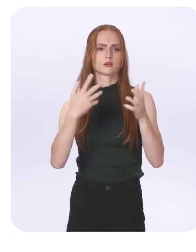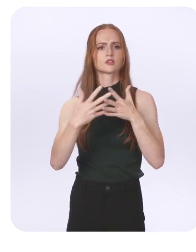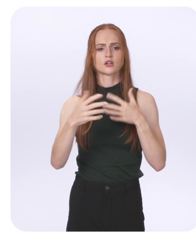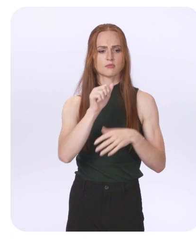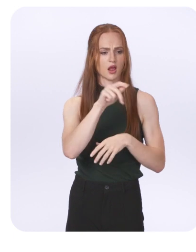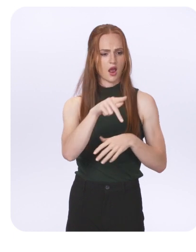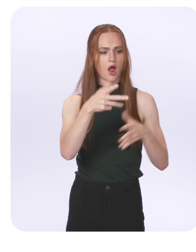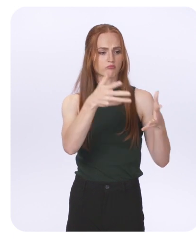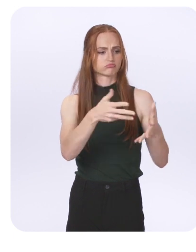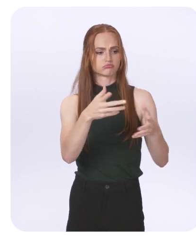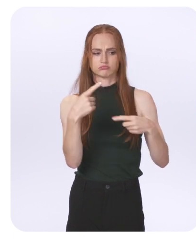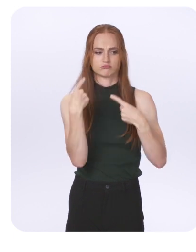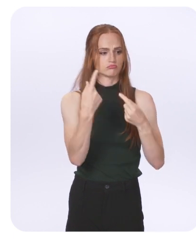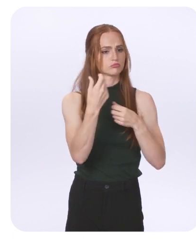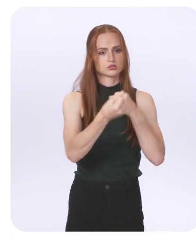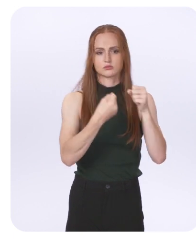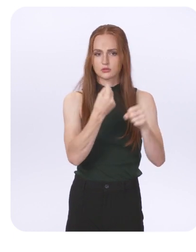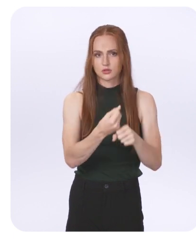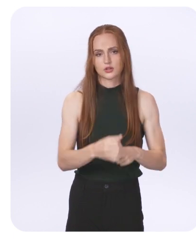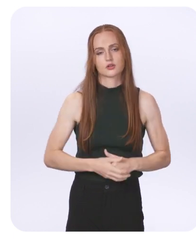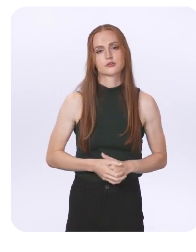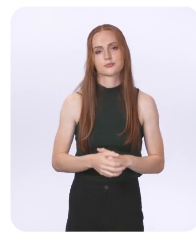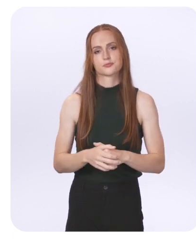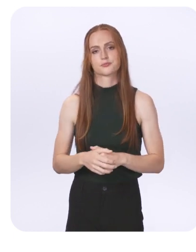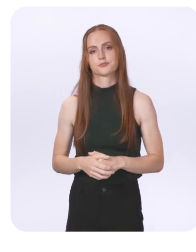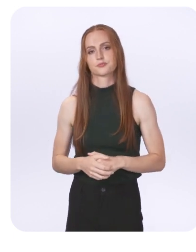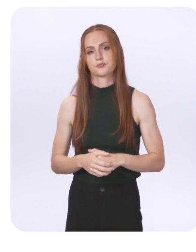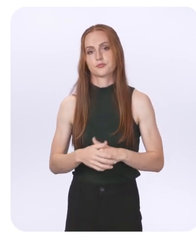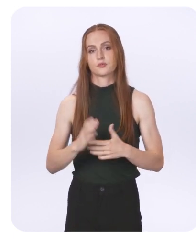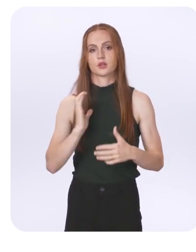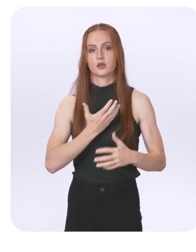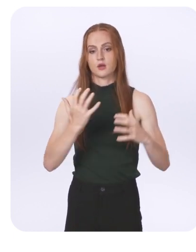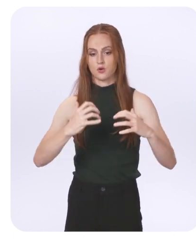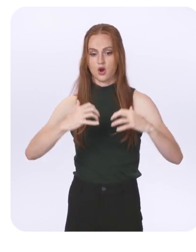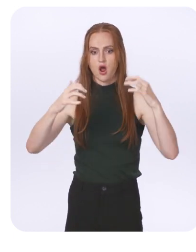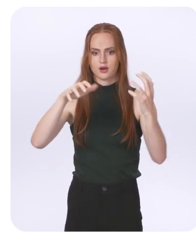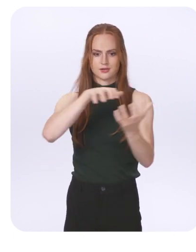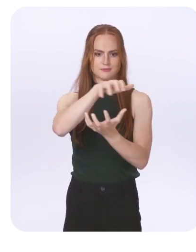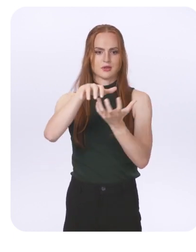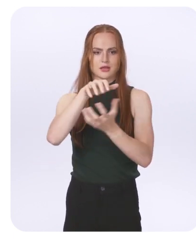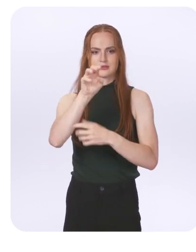To help developers iterate faster, we’ve recently launched the ability to test multiple assets